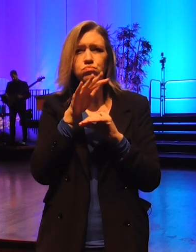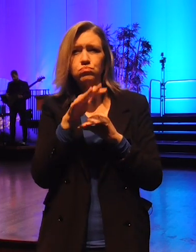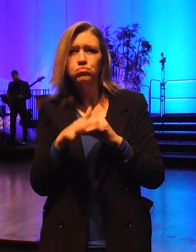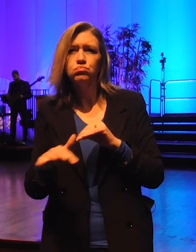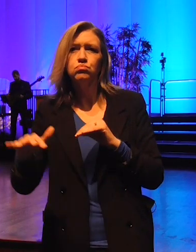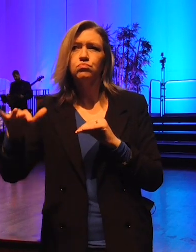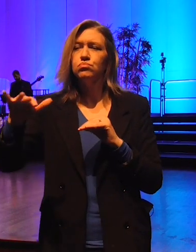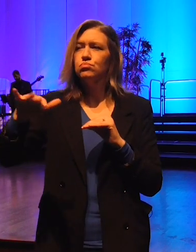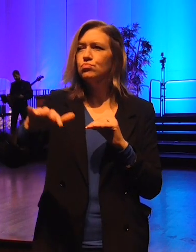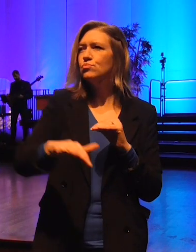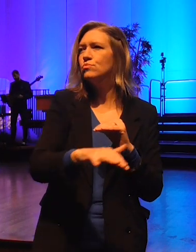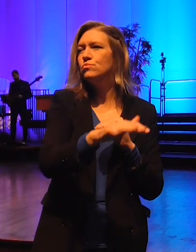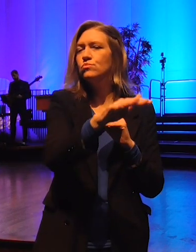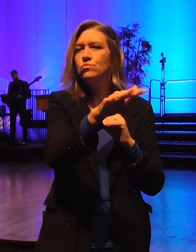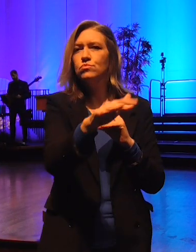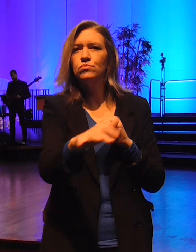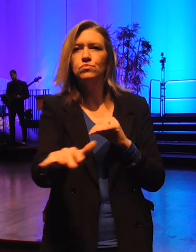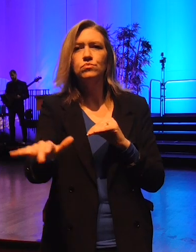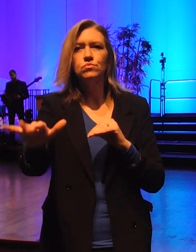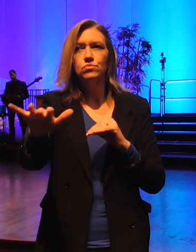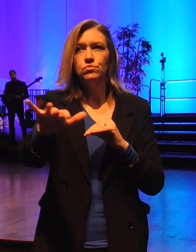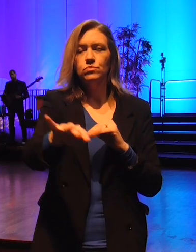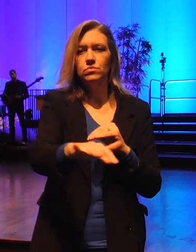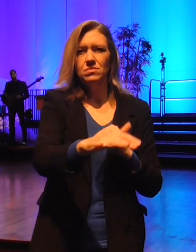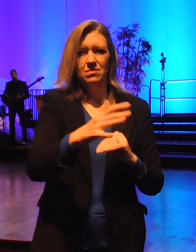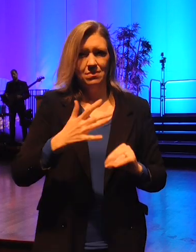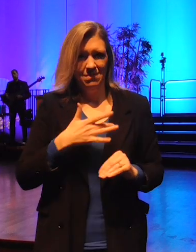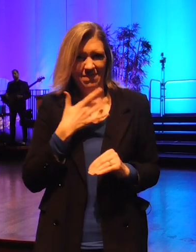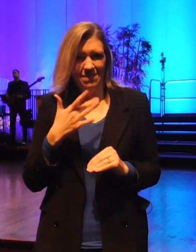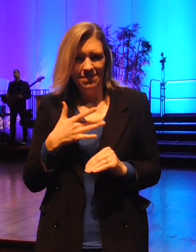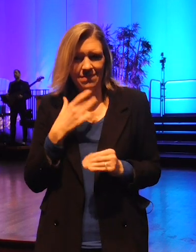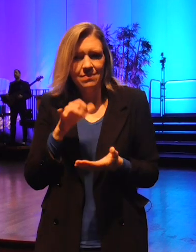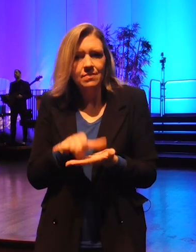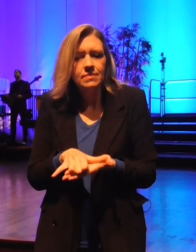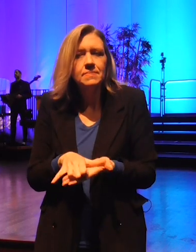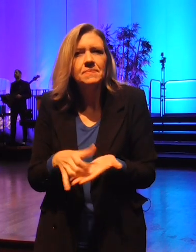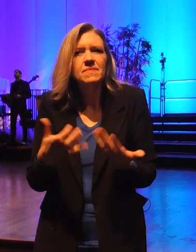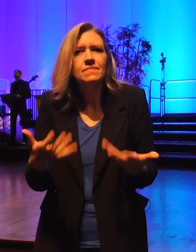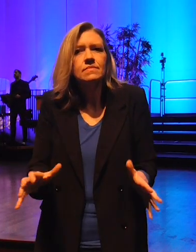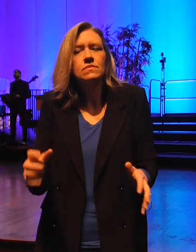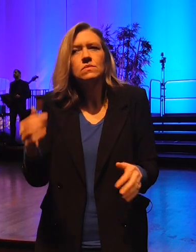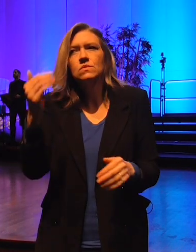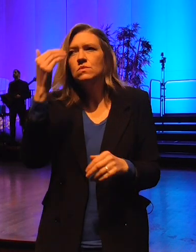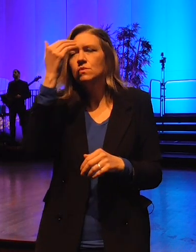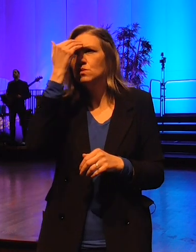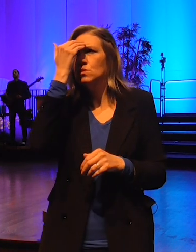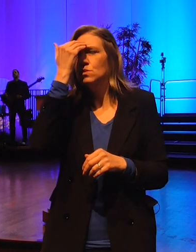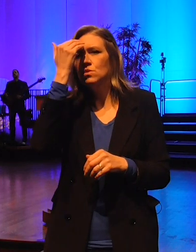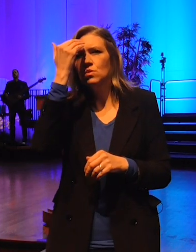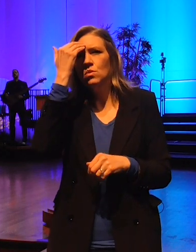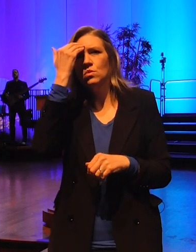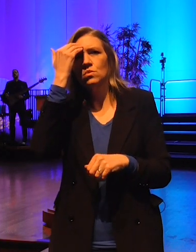by I know that time brings